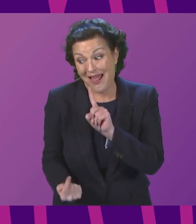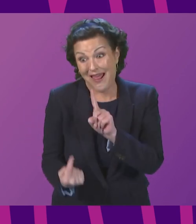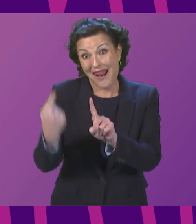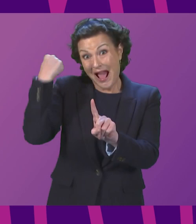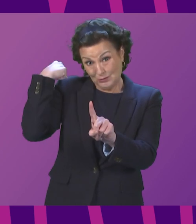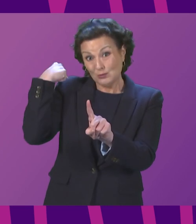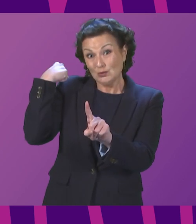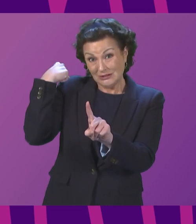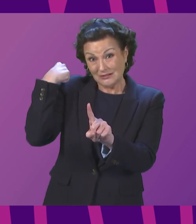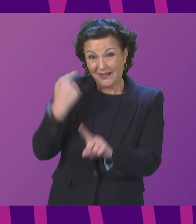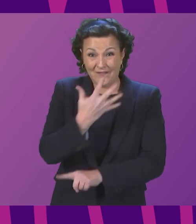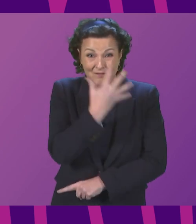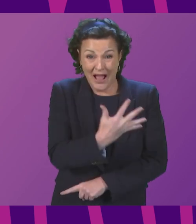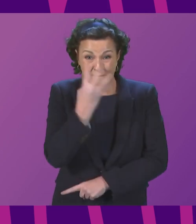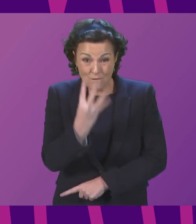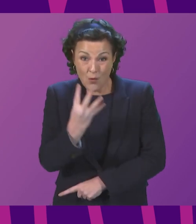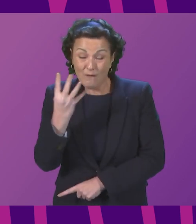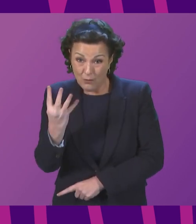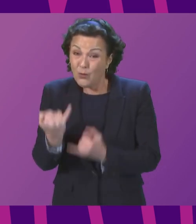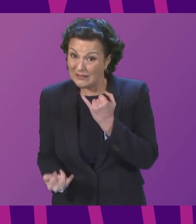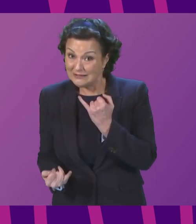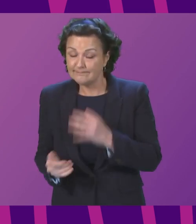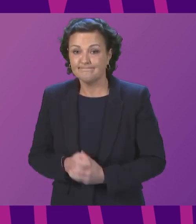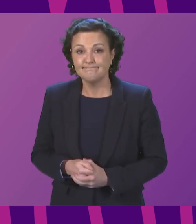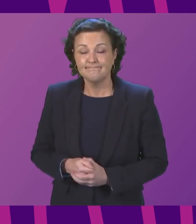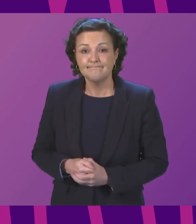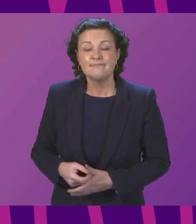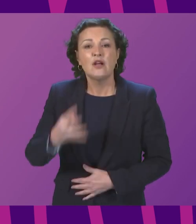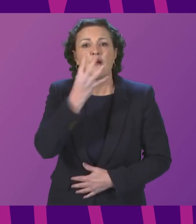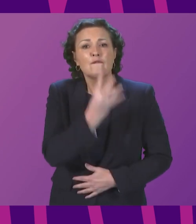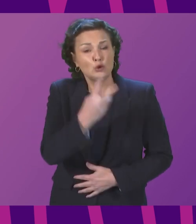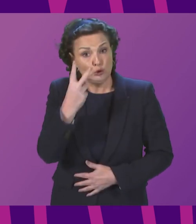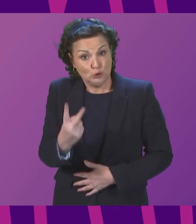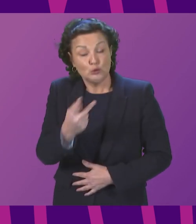time last week. Of them 42 are in intensive care, which is the same number as yesterday.